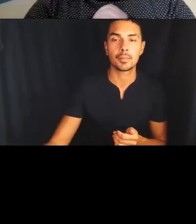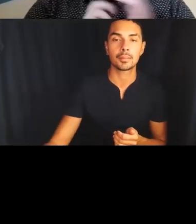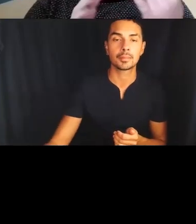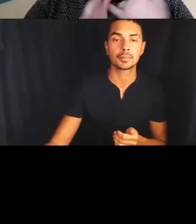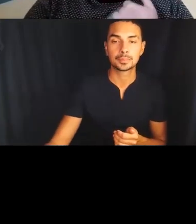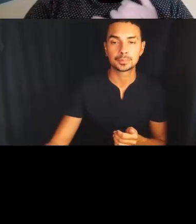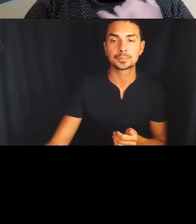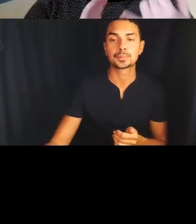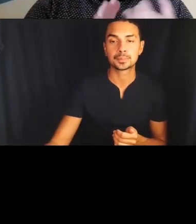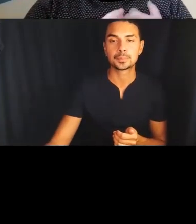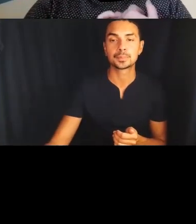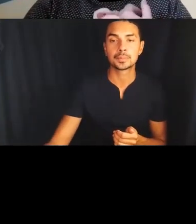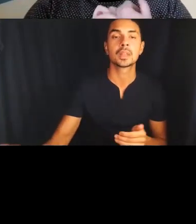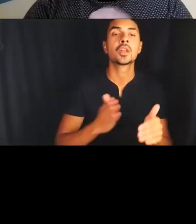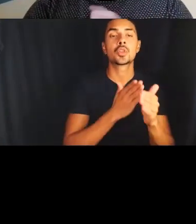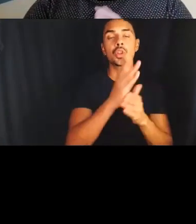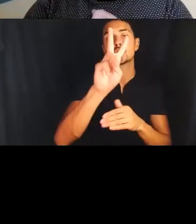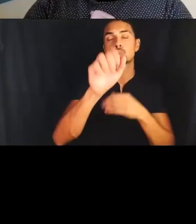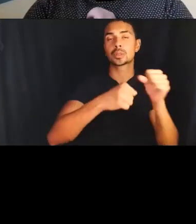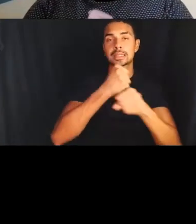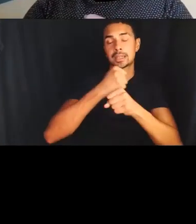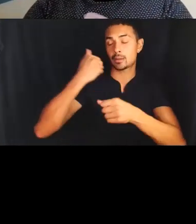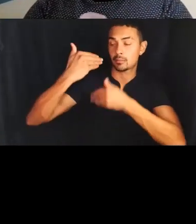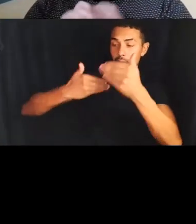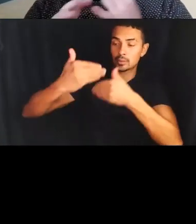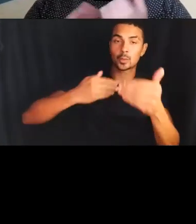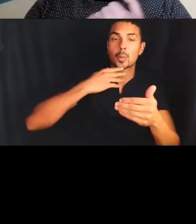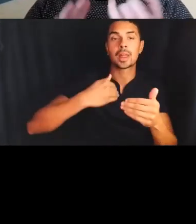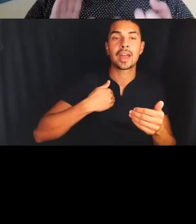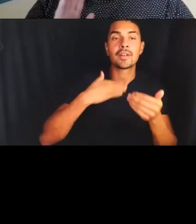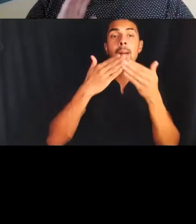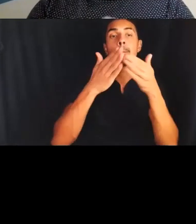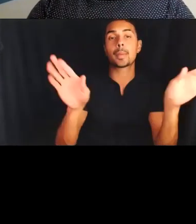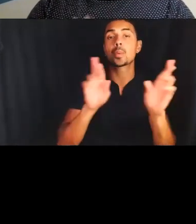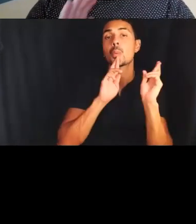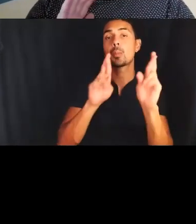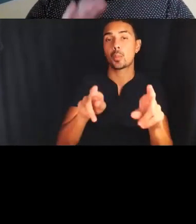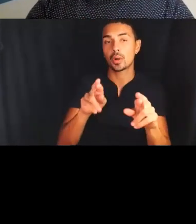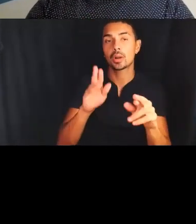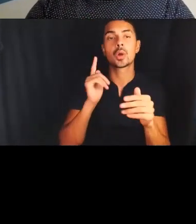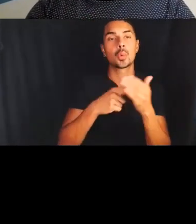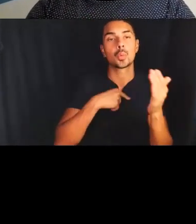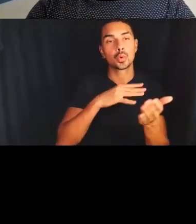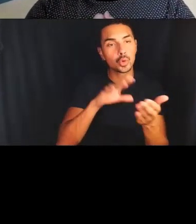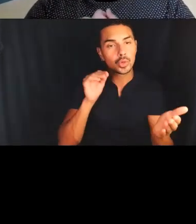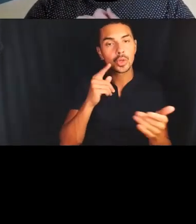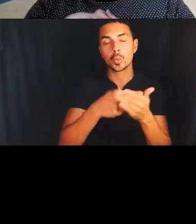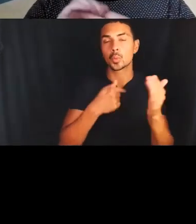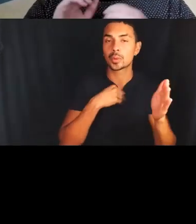we'll continue to have public report backs of our process, of what we're learning, of what we're developing.